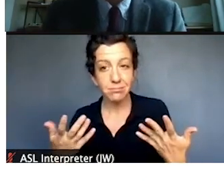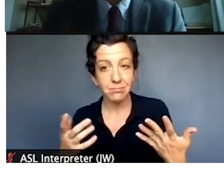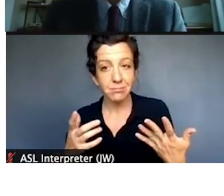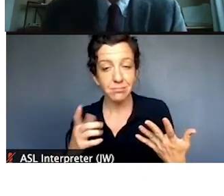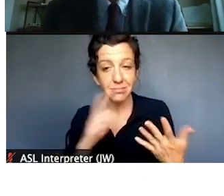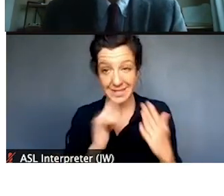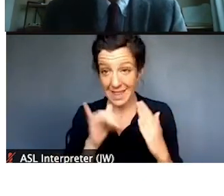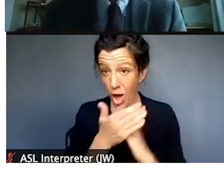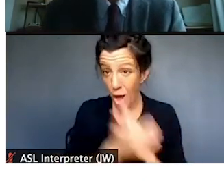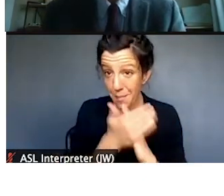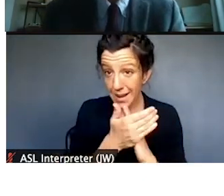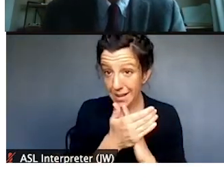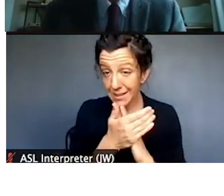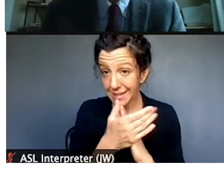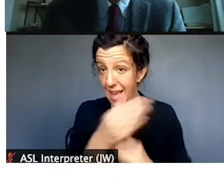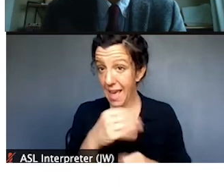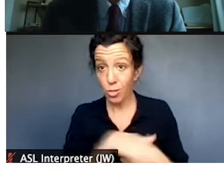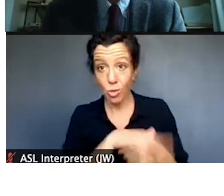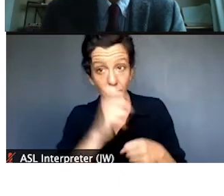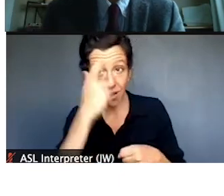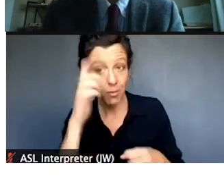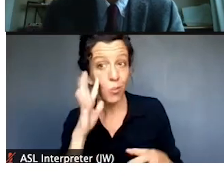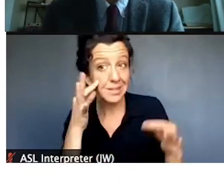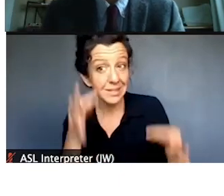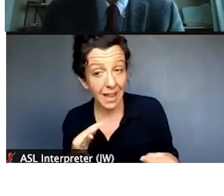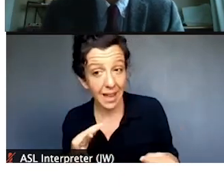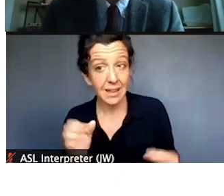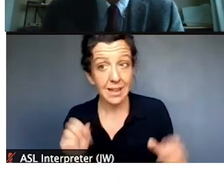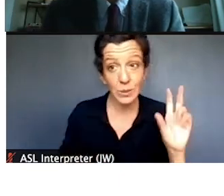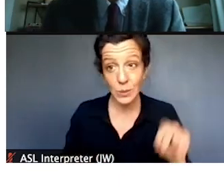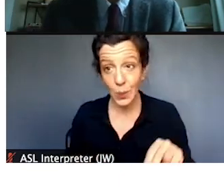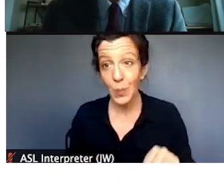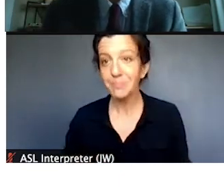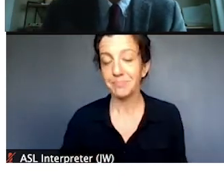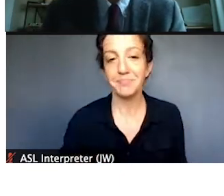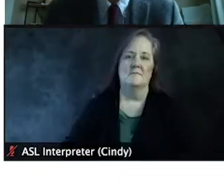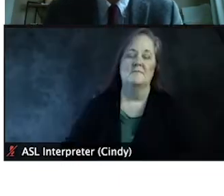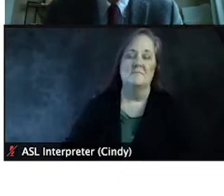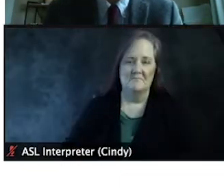In 2019, the state passed a law that limits what type